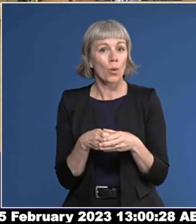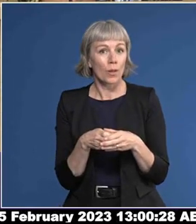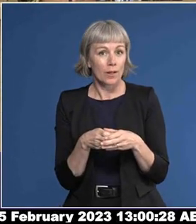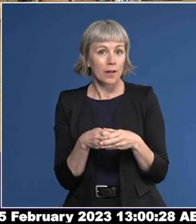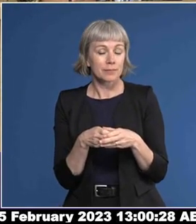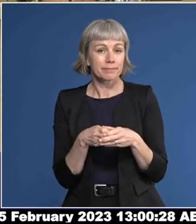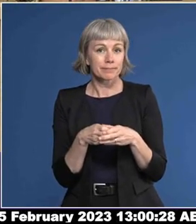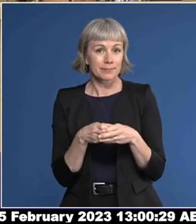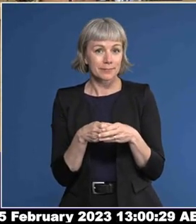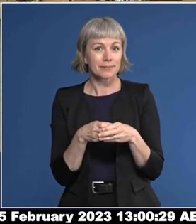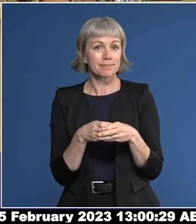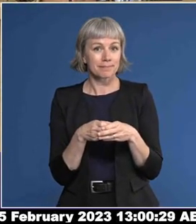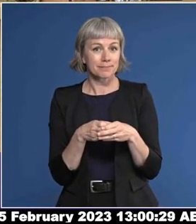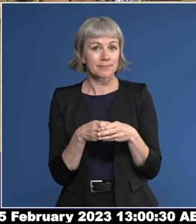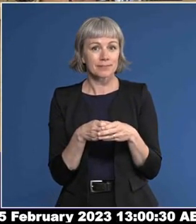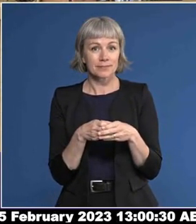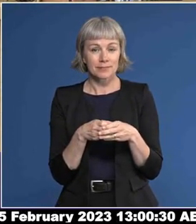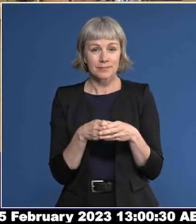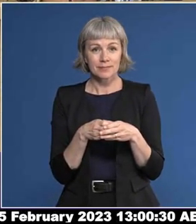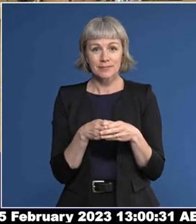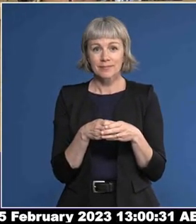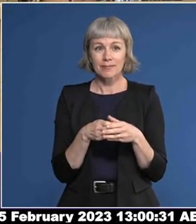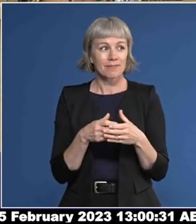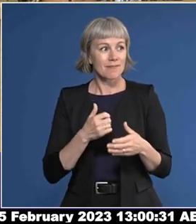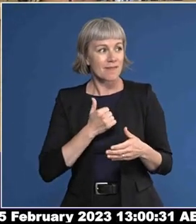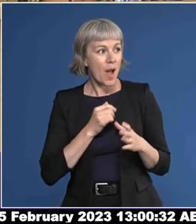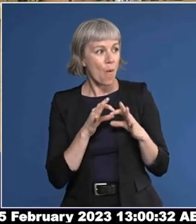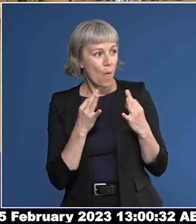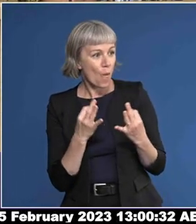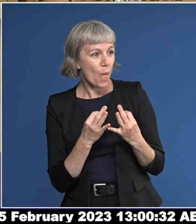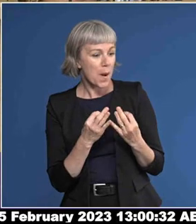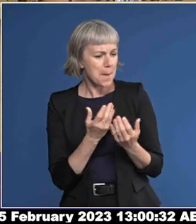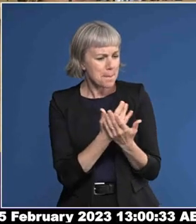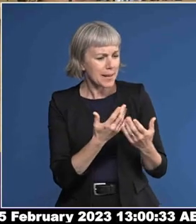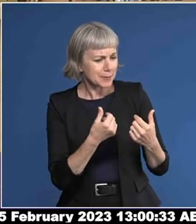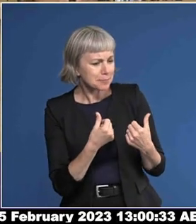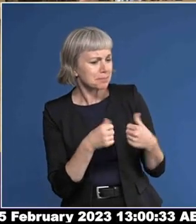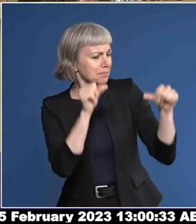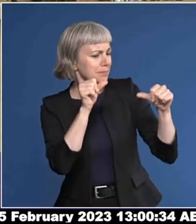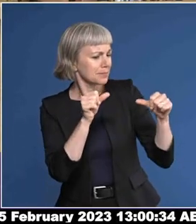need to be able to share the good news stories that we have, where we have people